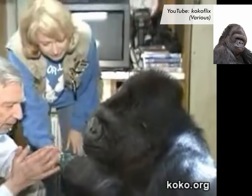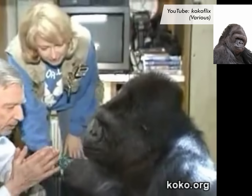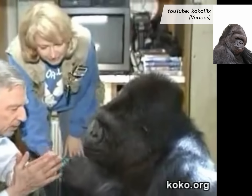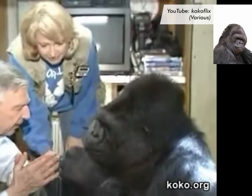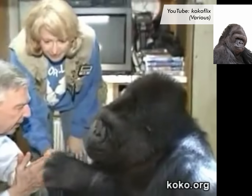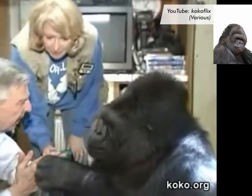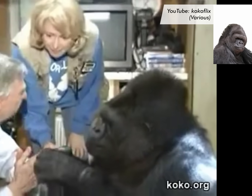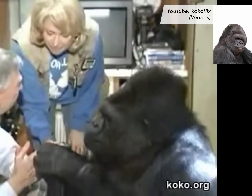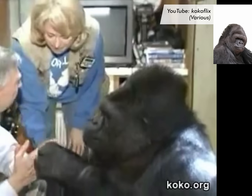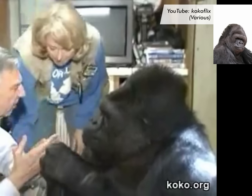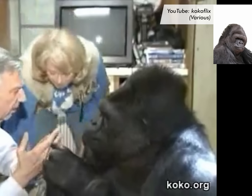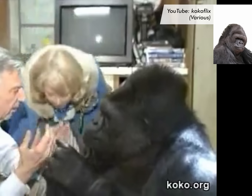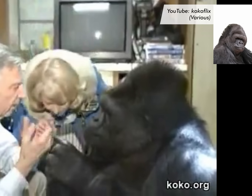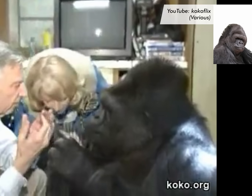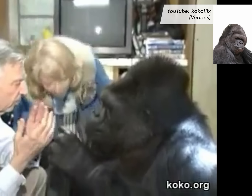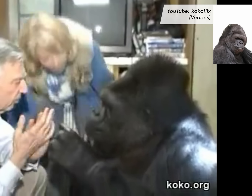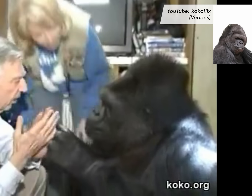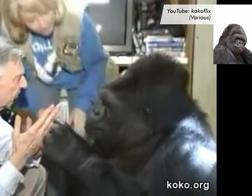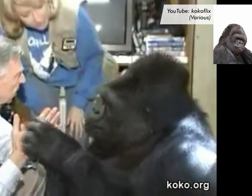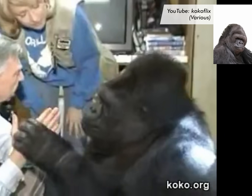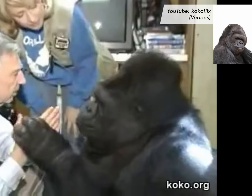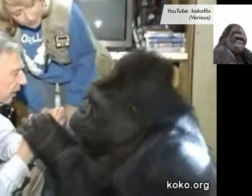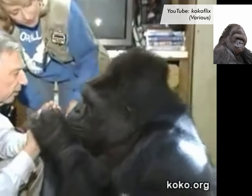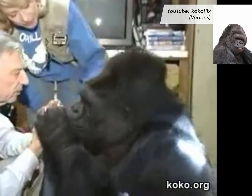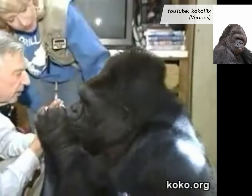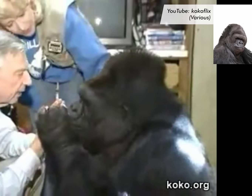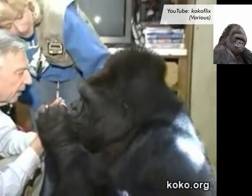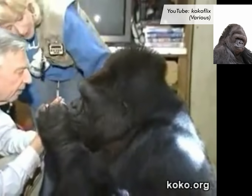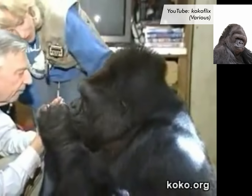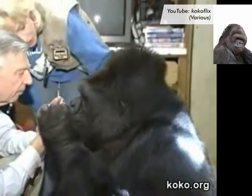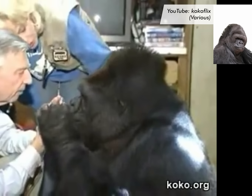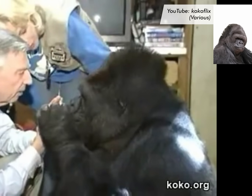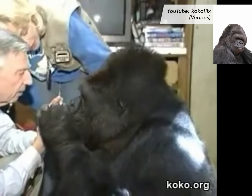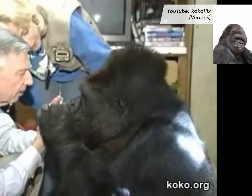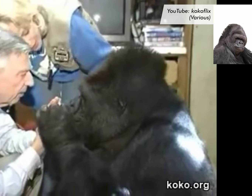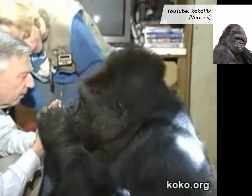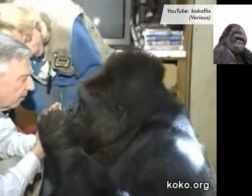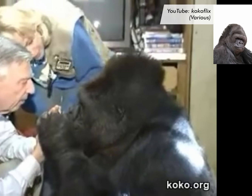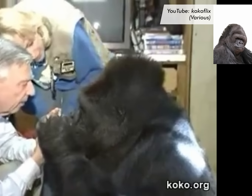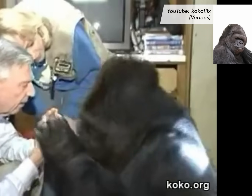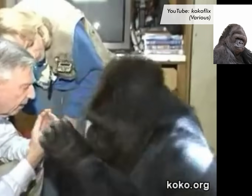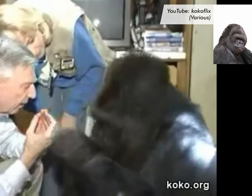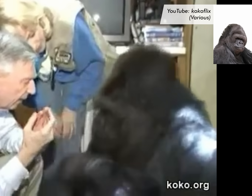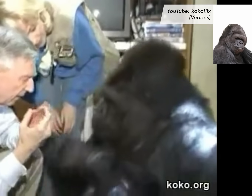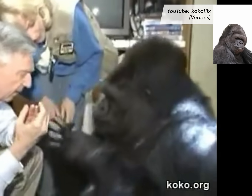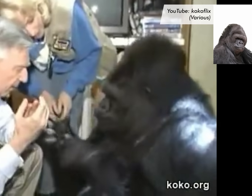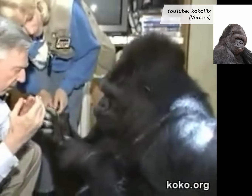[MISTER RODGERS:] How do you say love? Oh, for sign language. How do you say love? [PATTERSON:] Can you show him how to say love? How you say love?